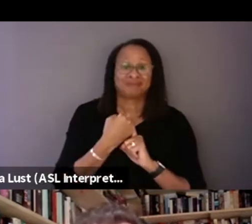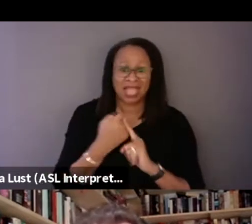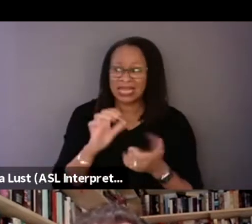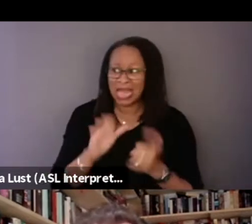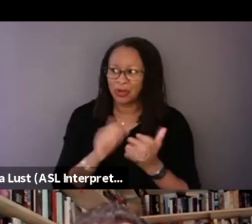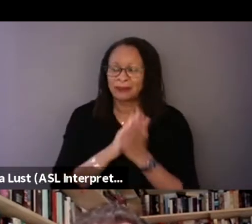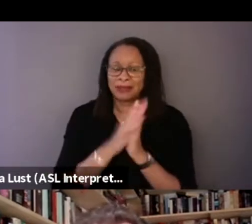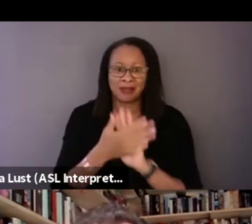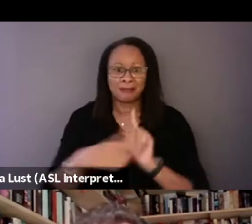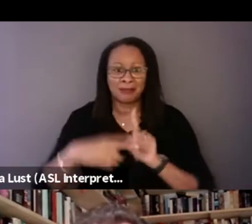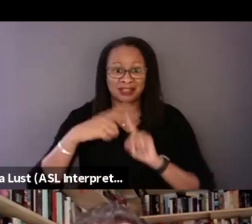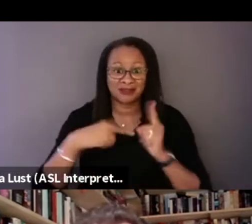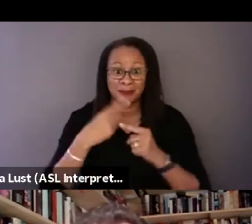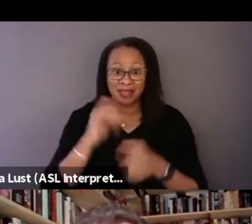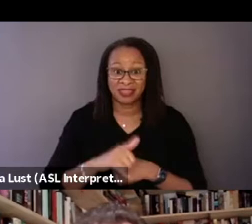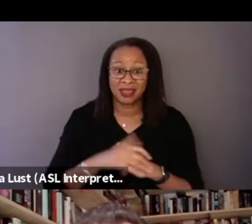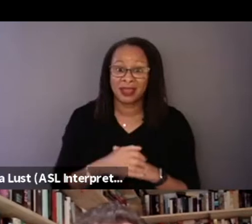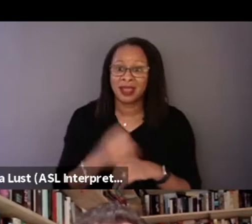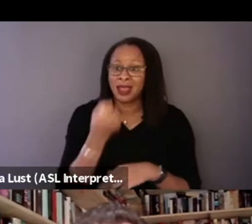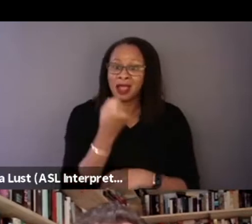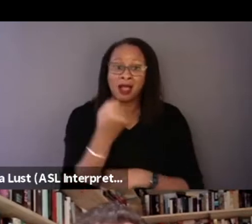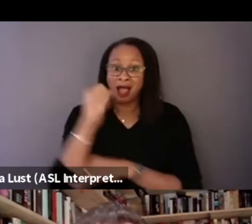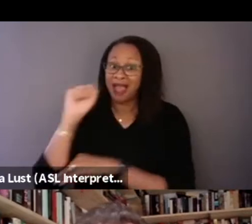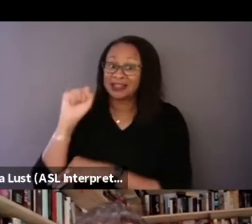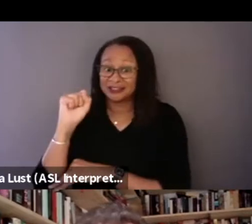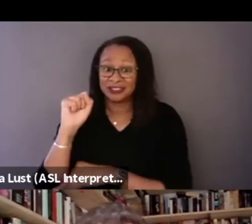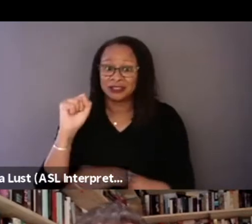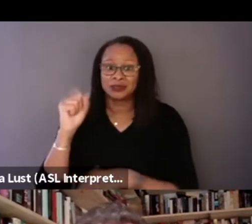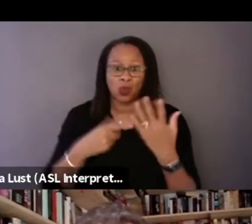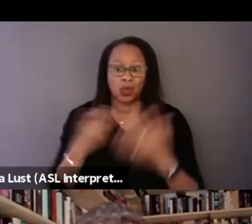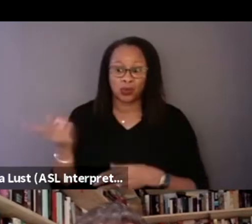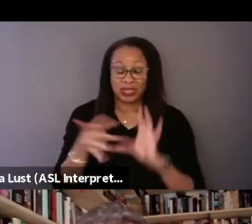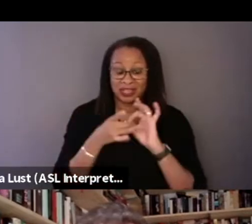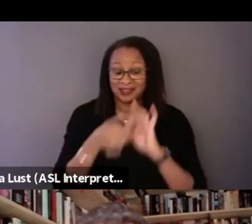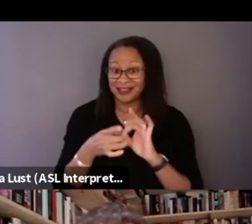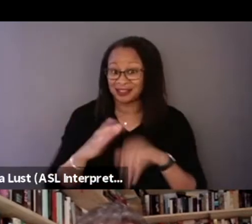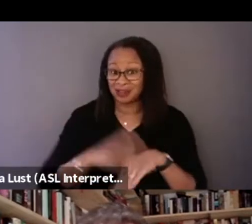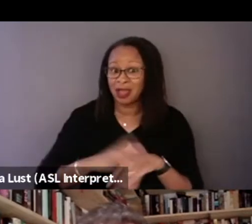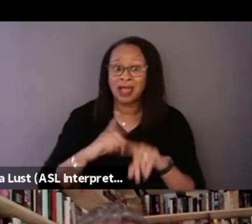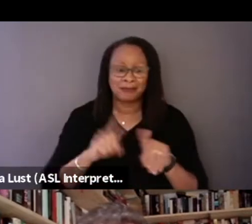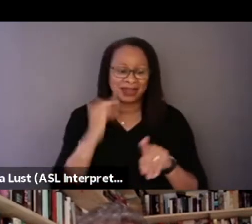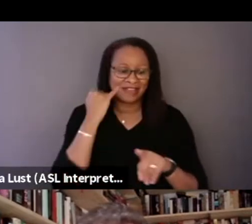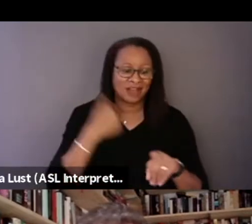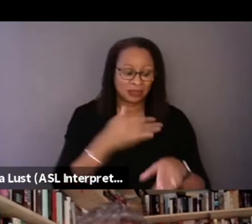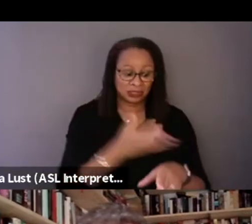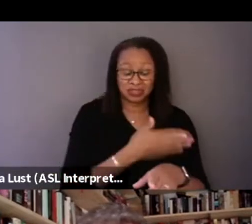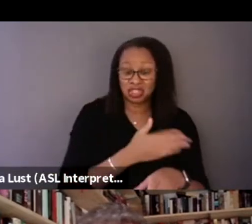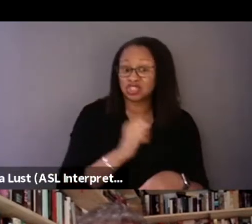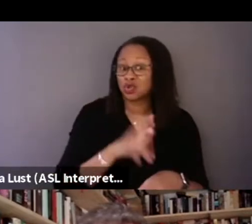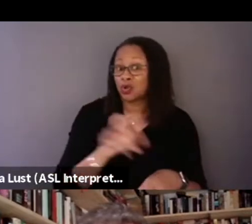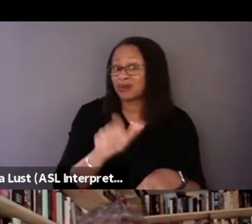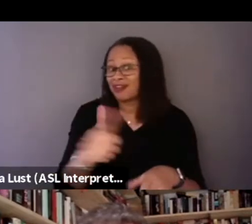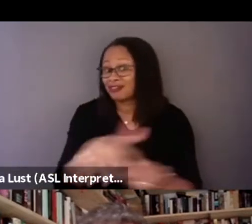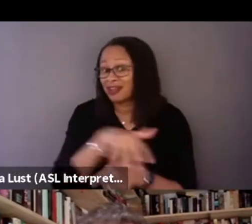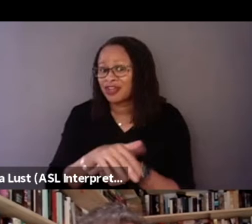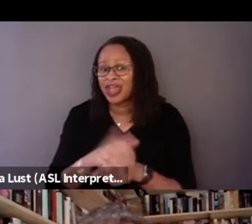And of course, activism is what Ady and I connected on, but if I was a musician or if I was, you know, in another field, I think that message can translate